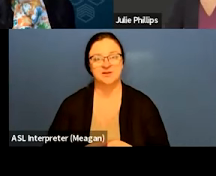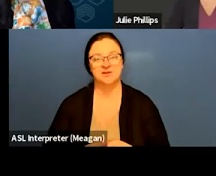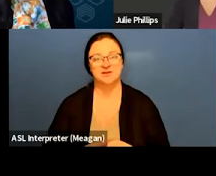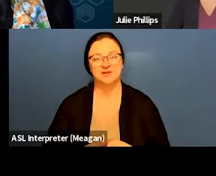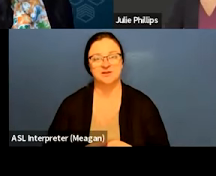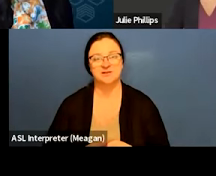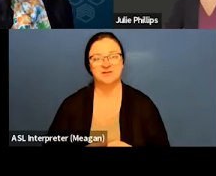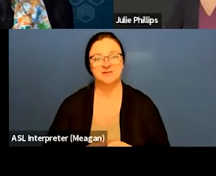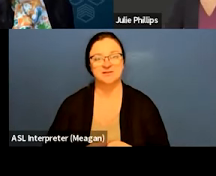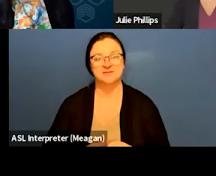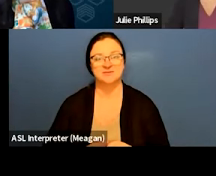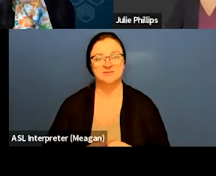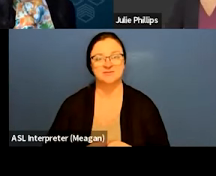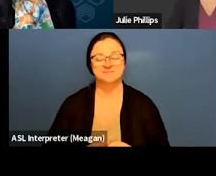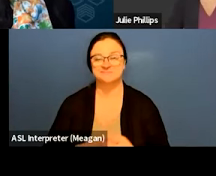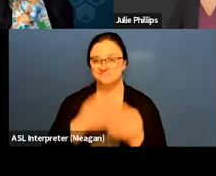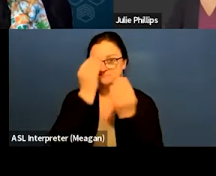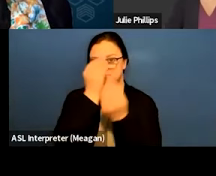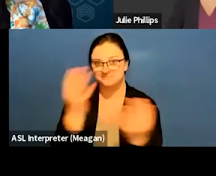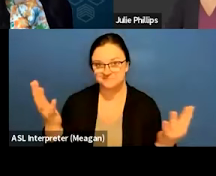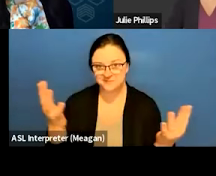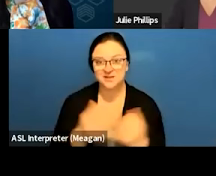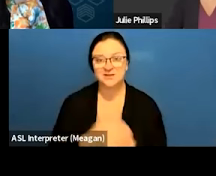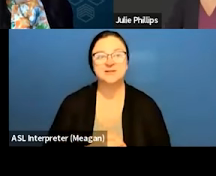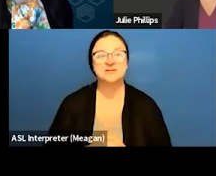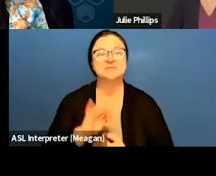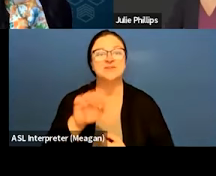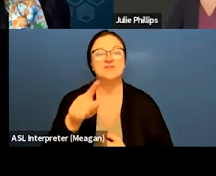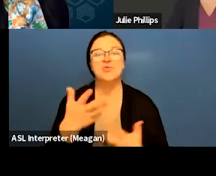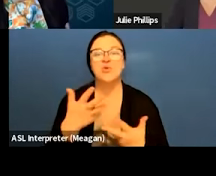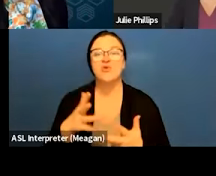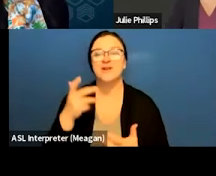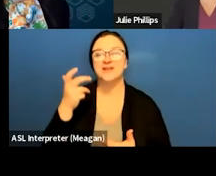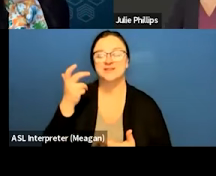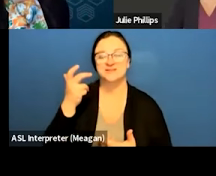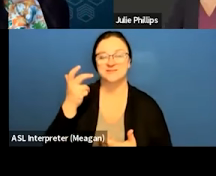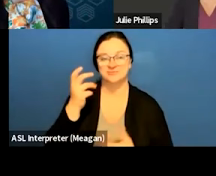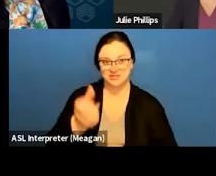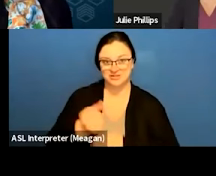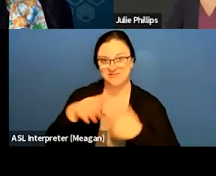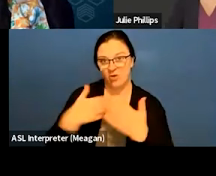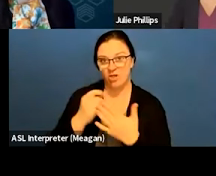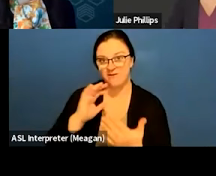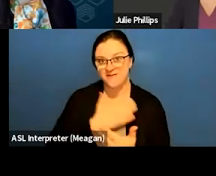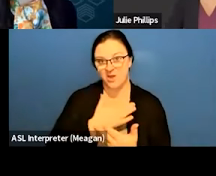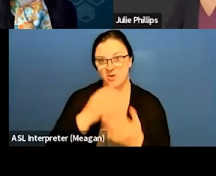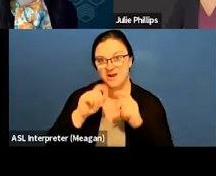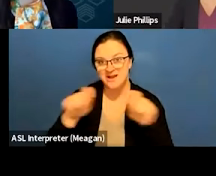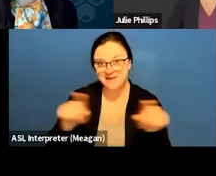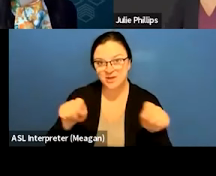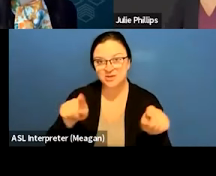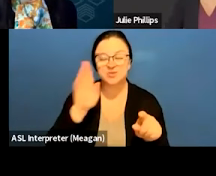So just to let folks know, if you're subscribed to the GAINS listserv, you will receive a notification about this upcoming event.